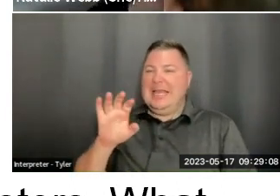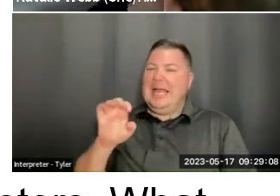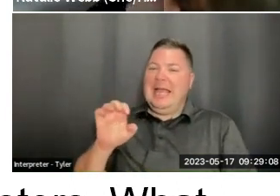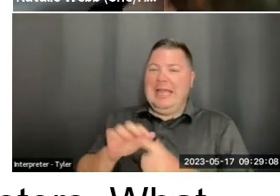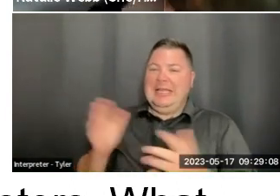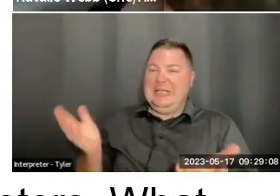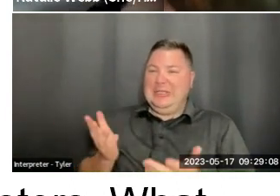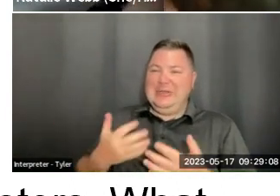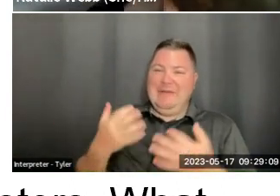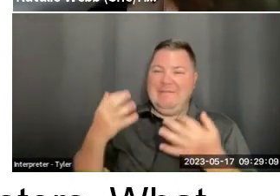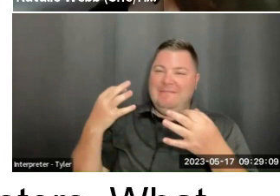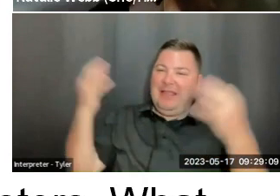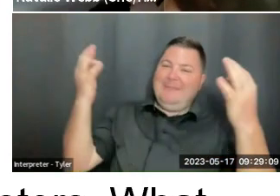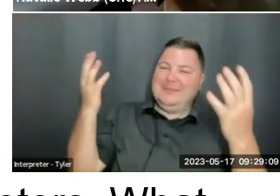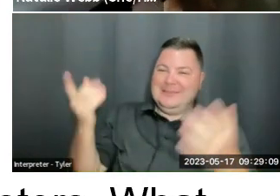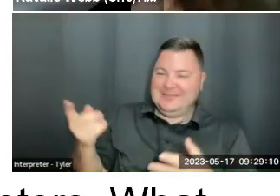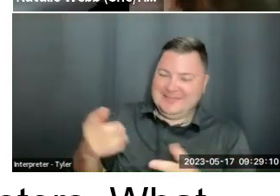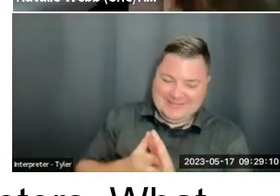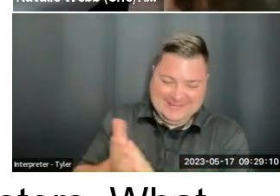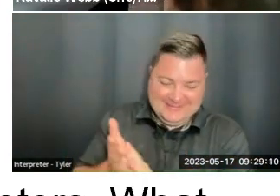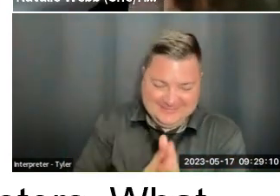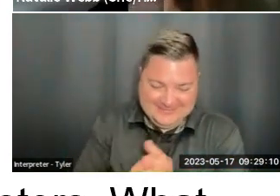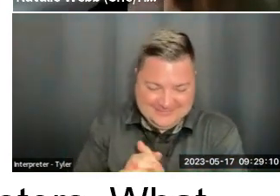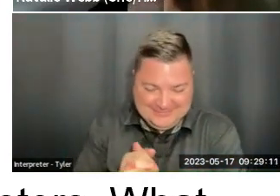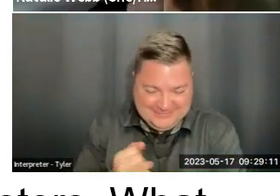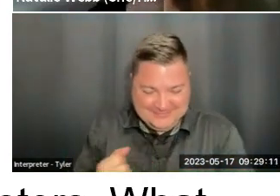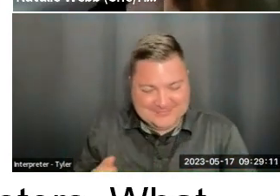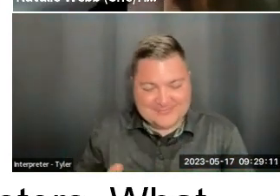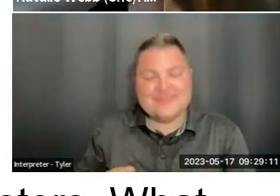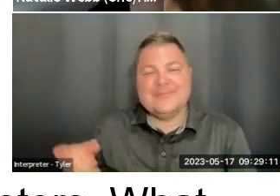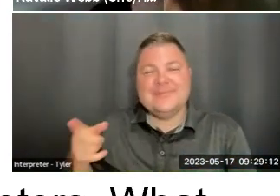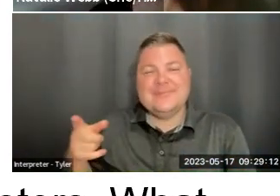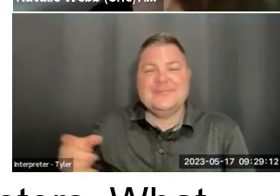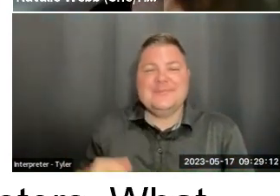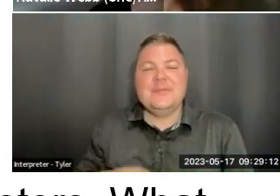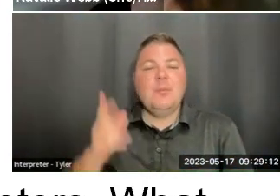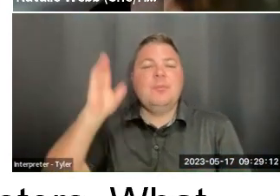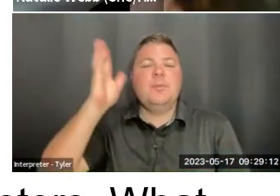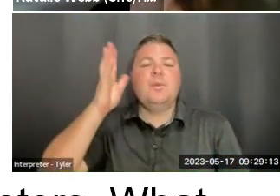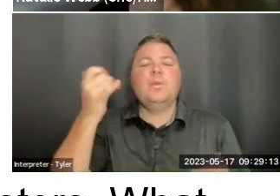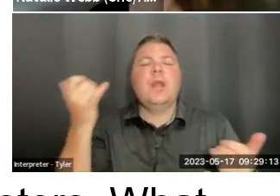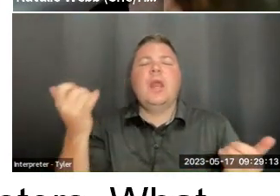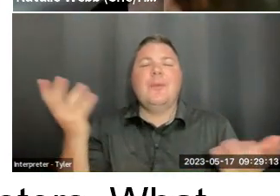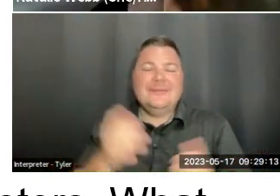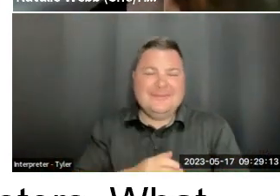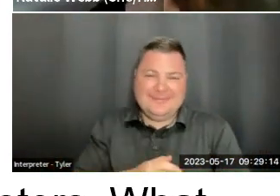Next up we have Magan, MindsEye's own